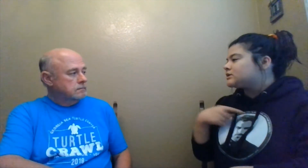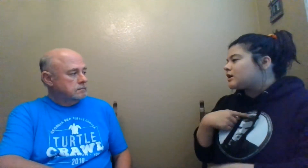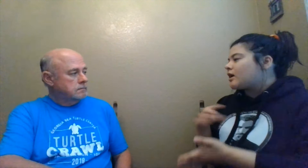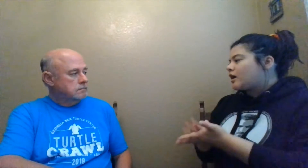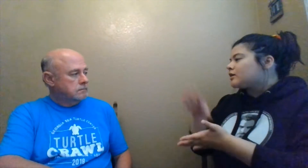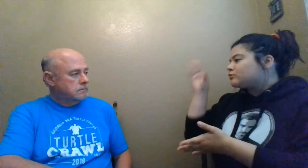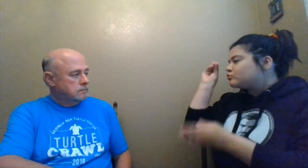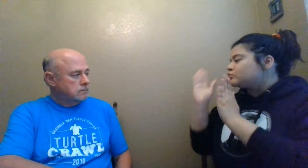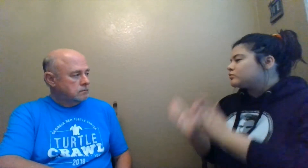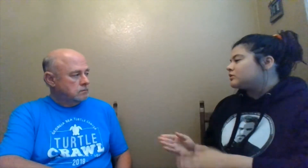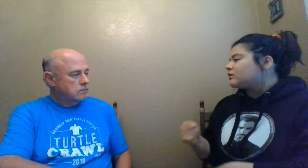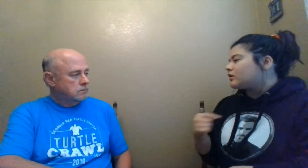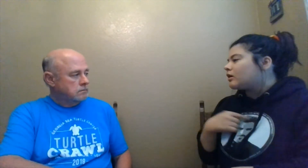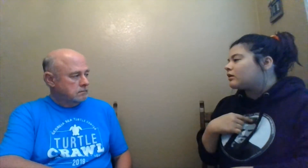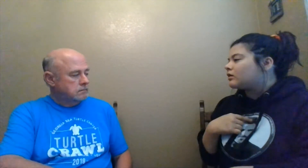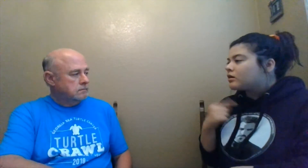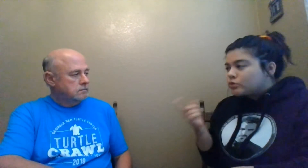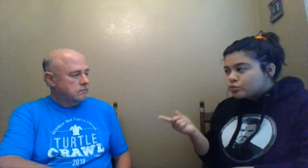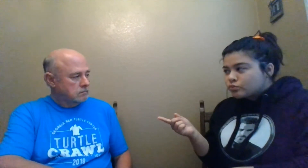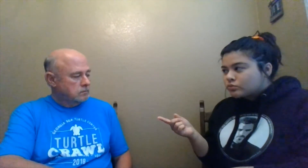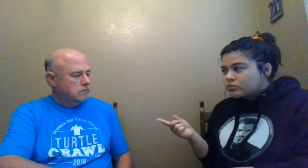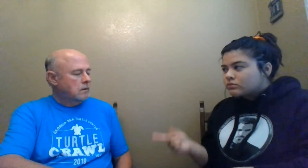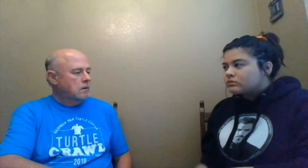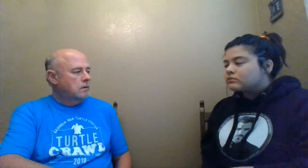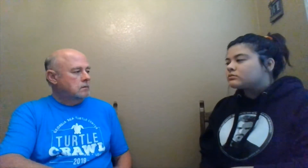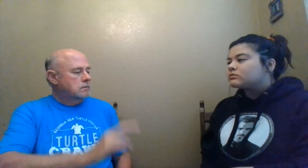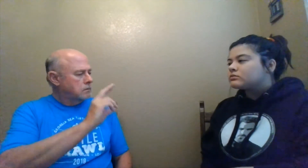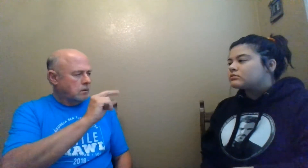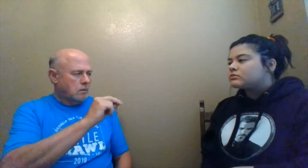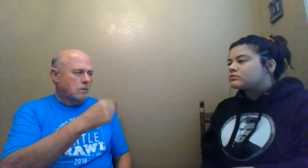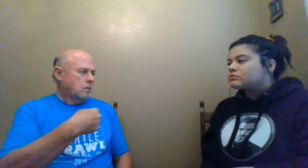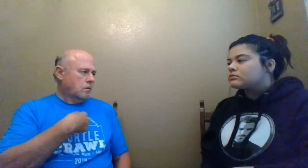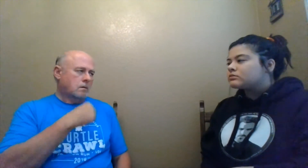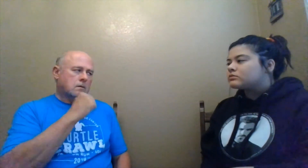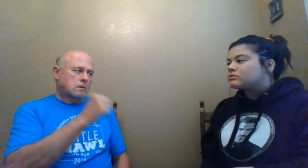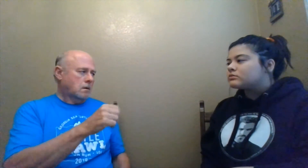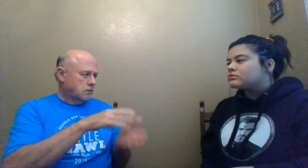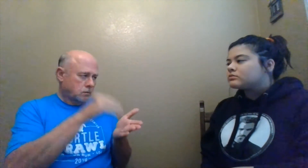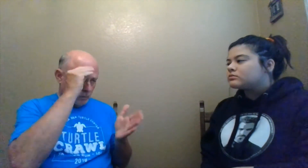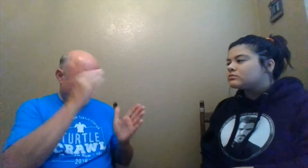yes, I am a student. Are you? No , I am not a student.